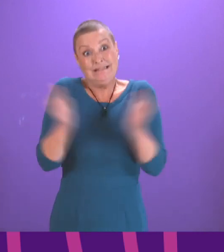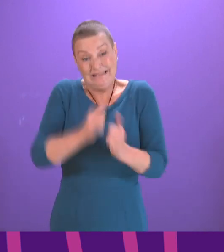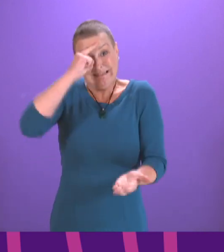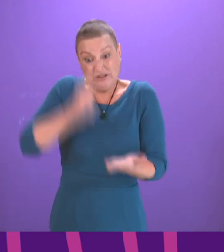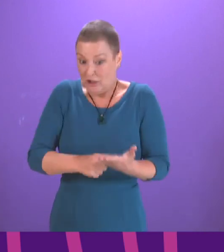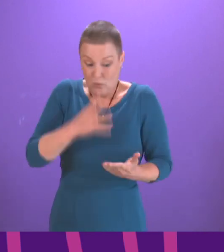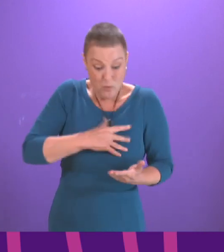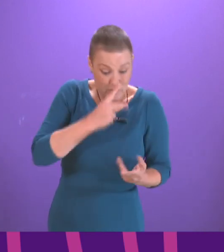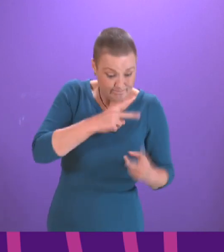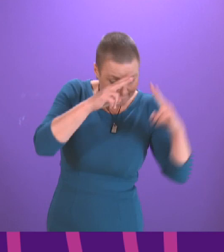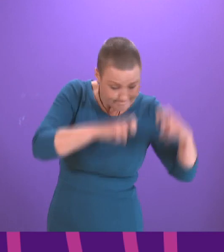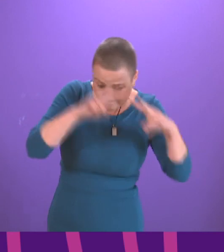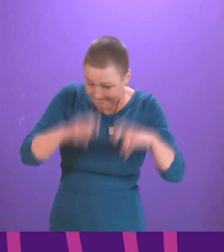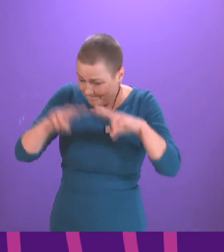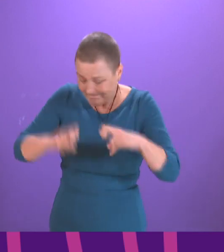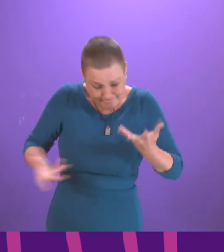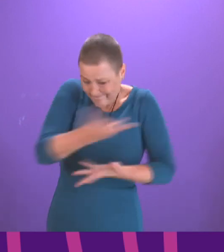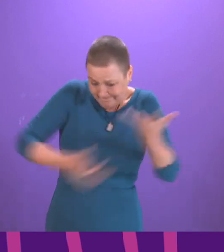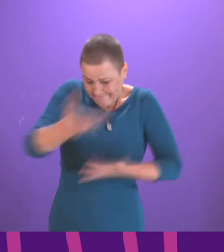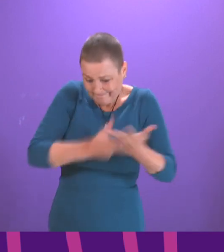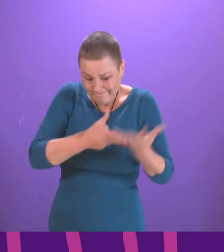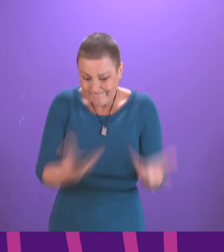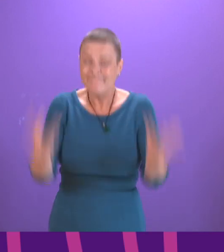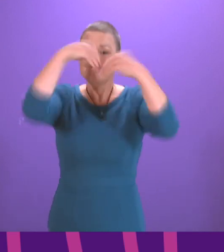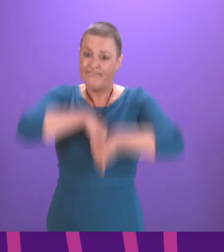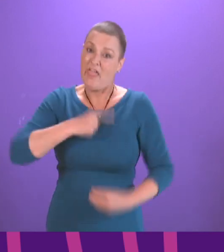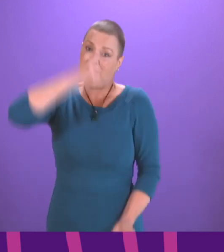Before setting out our decisions, I want to take a moment to remind people of the purpose